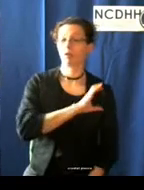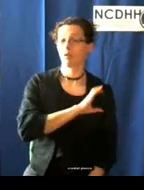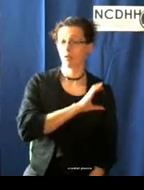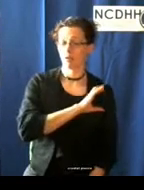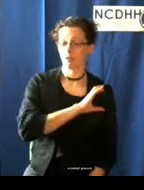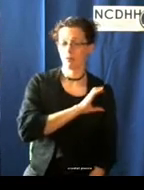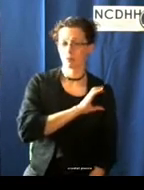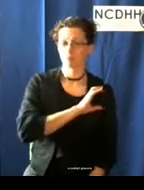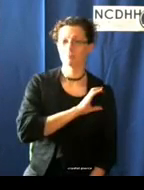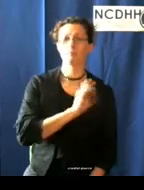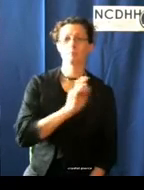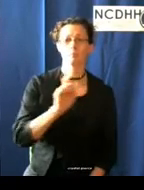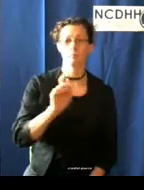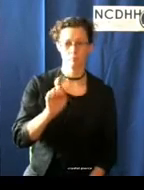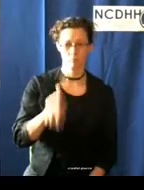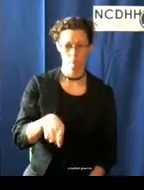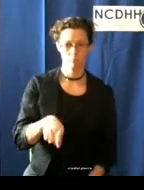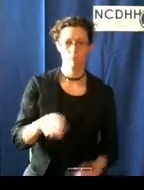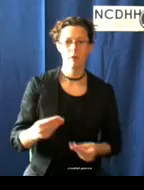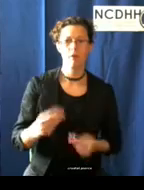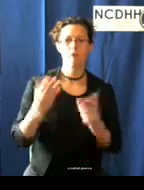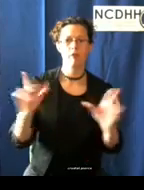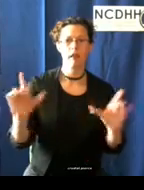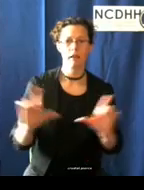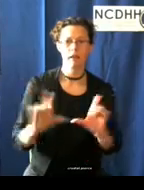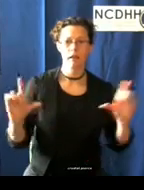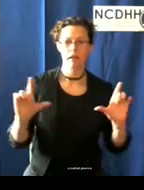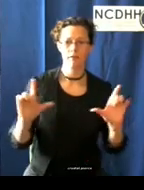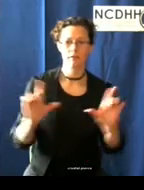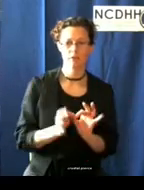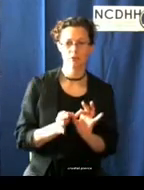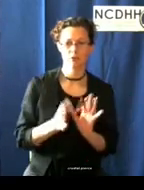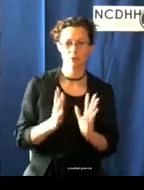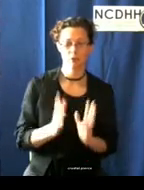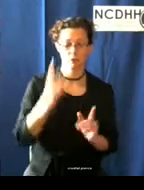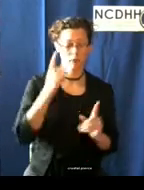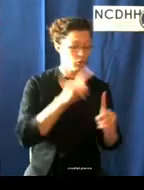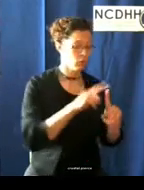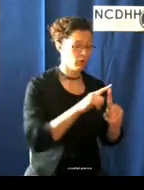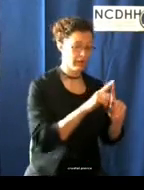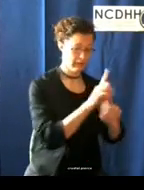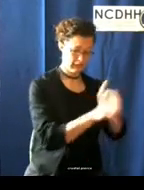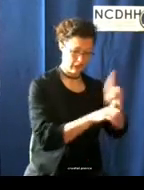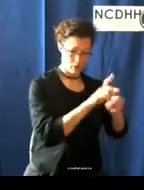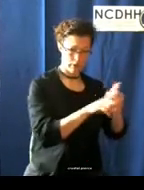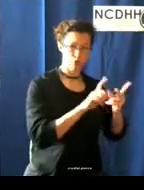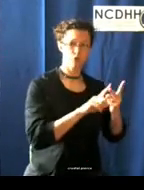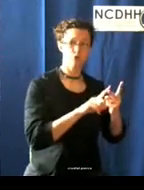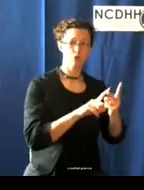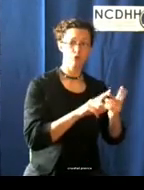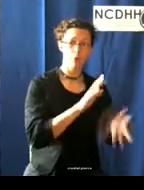LICENSED INTERPRETER FOR ANY INTERROGATION WARNING NOTIFICATION OF RIGHTS